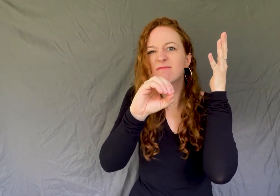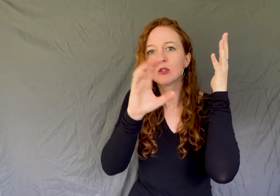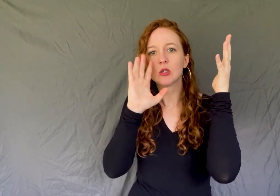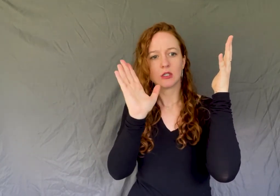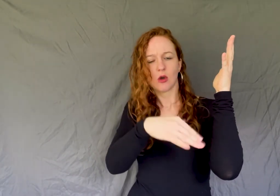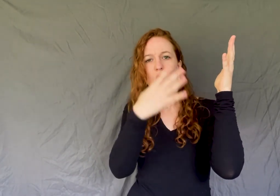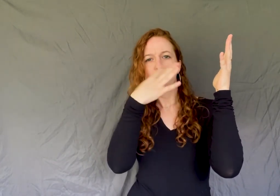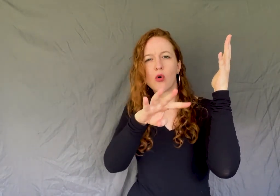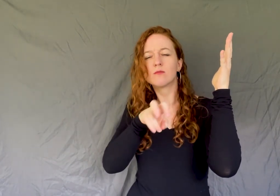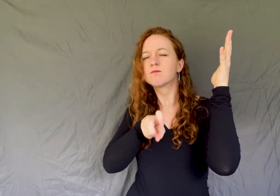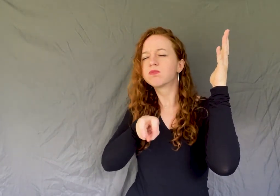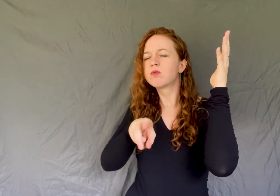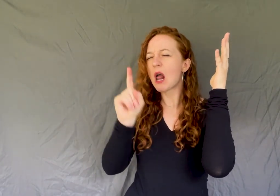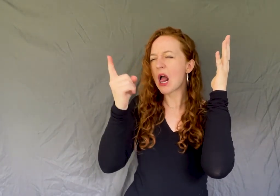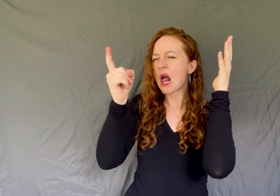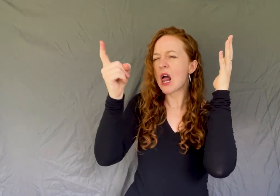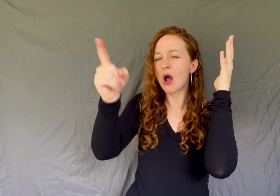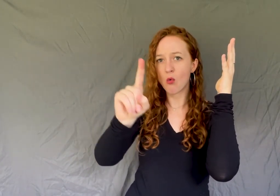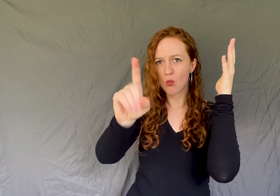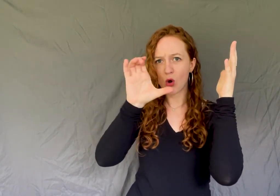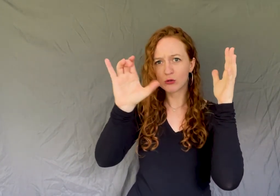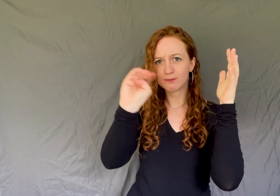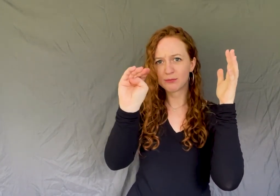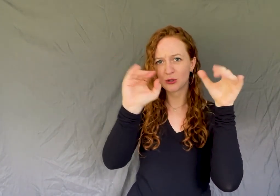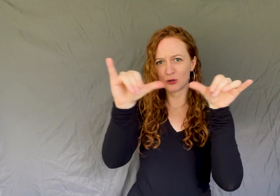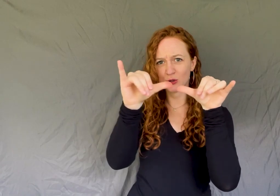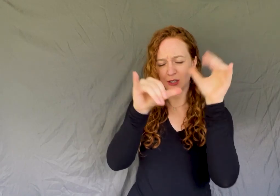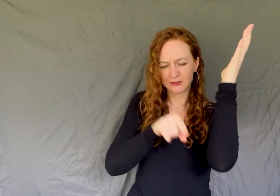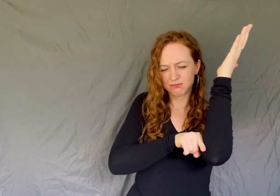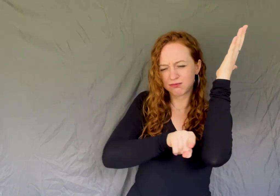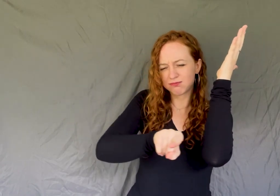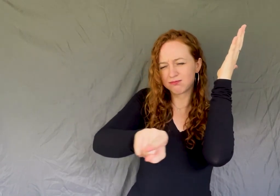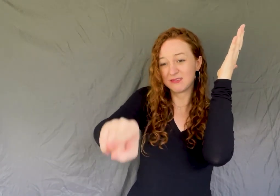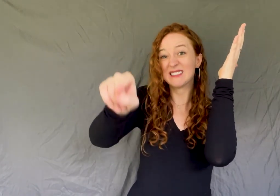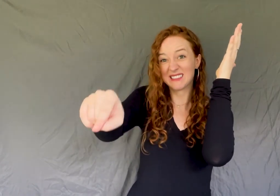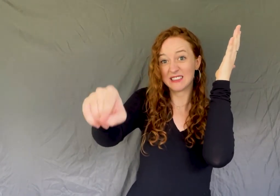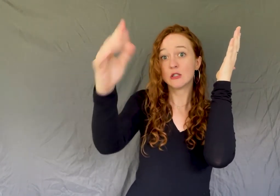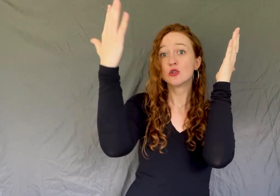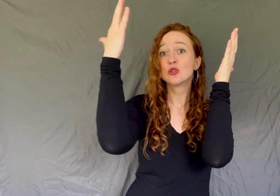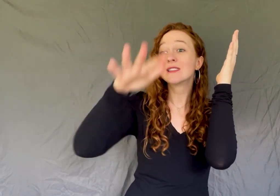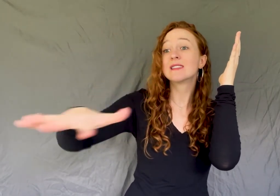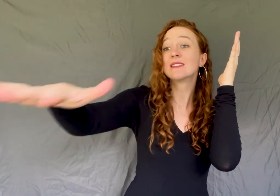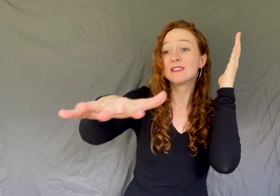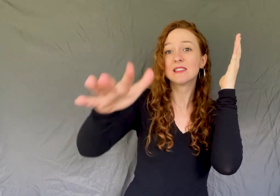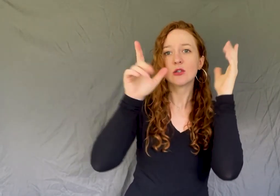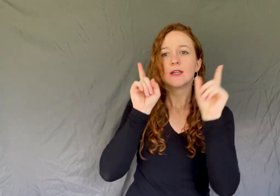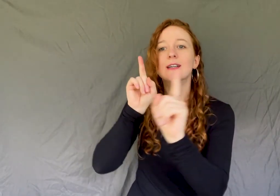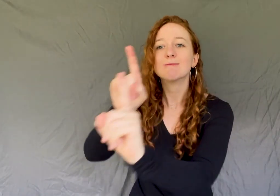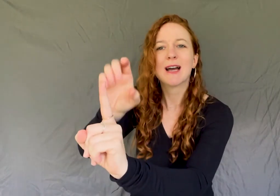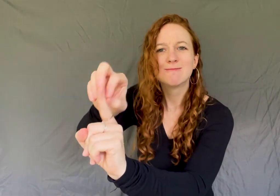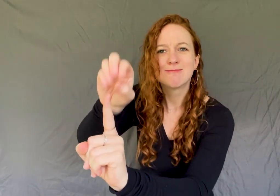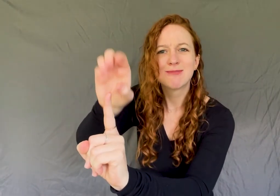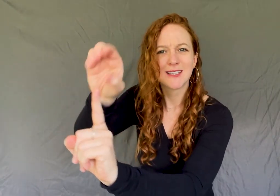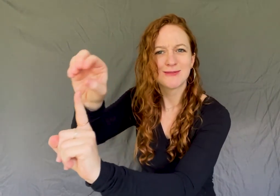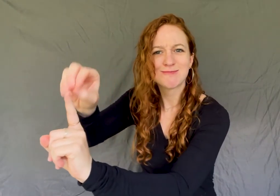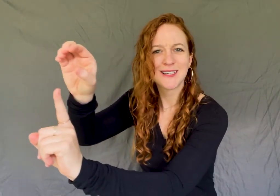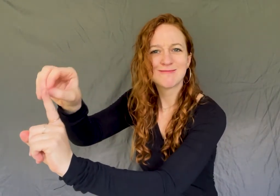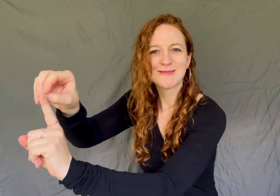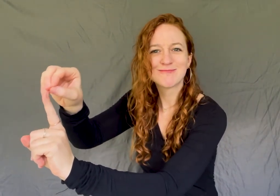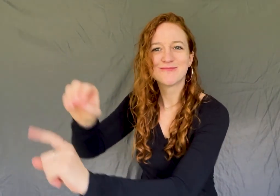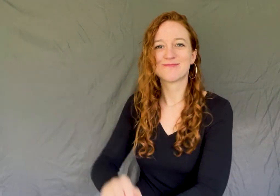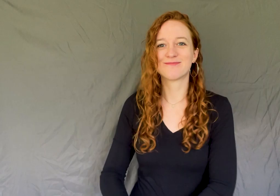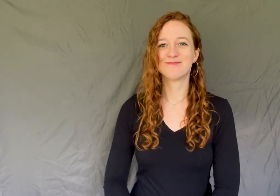No, for the time being, they walked right by a few trees and resumed their meal only when they had moved about 100 meters away.